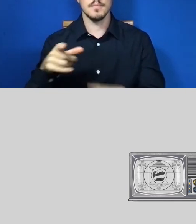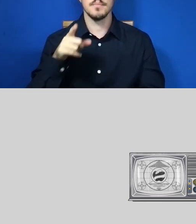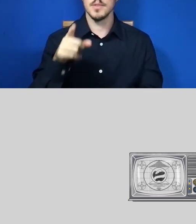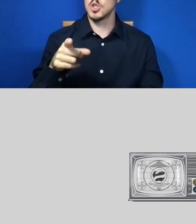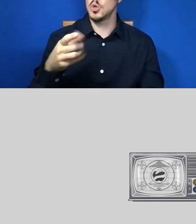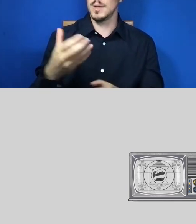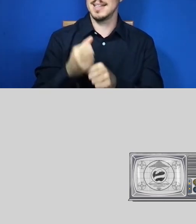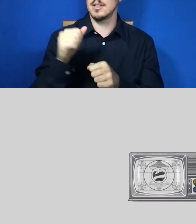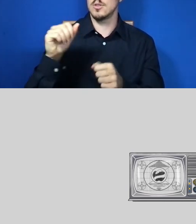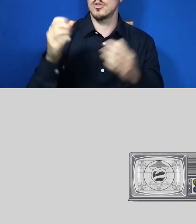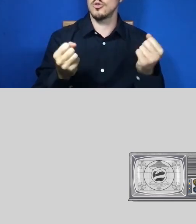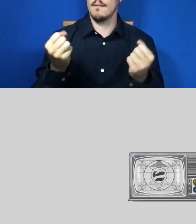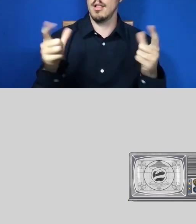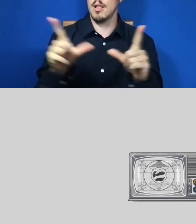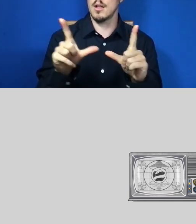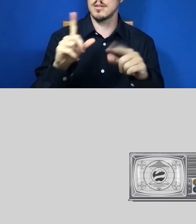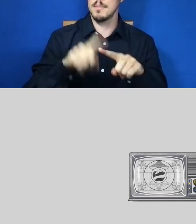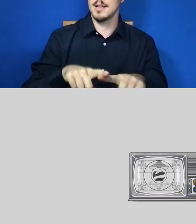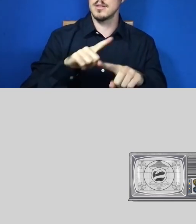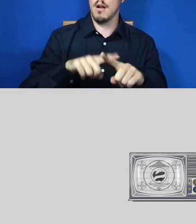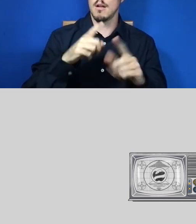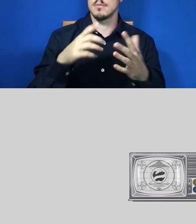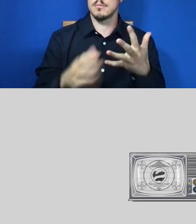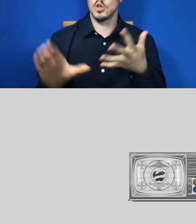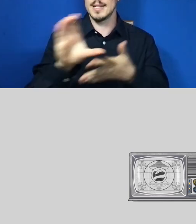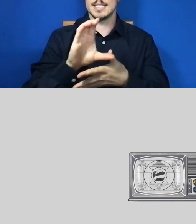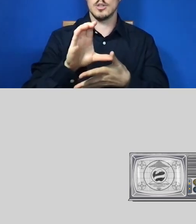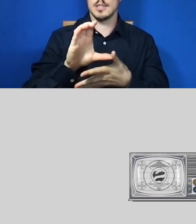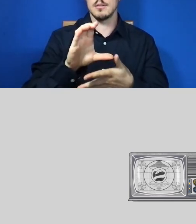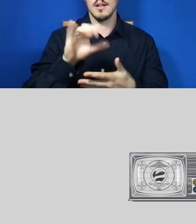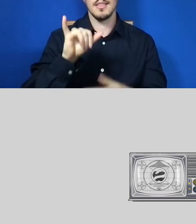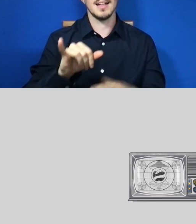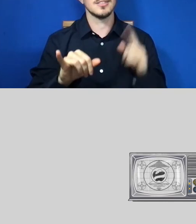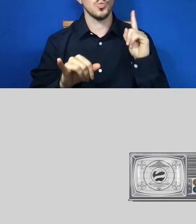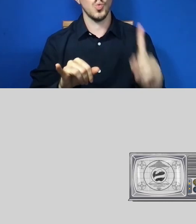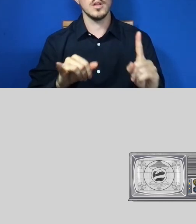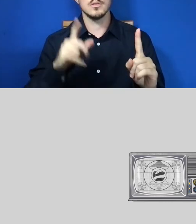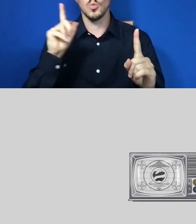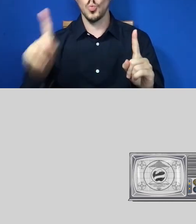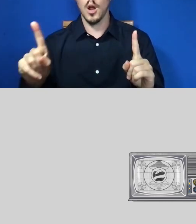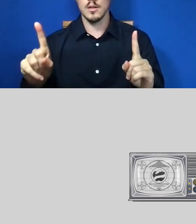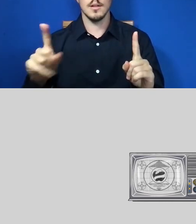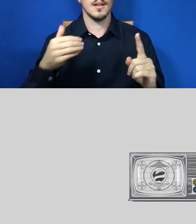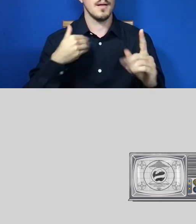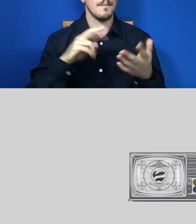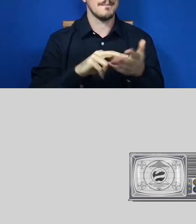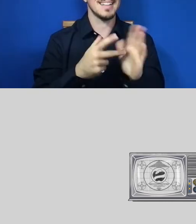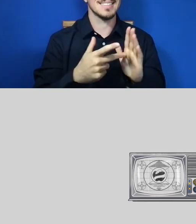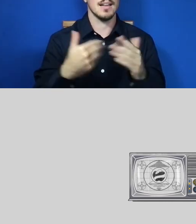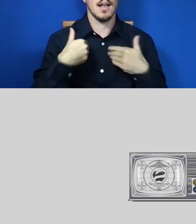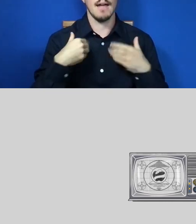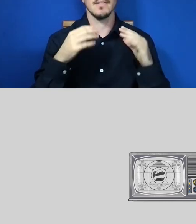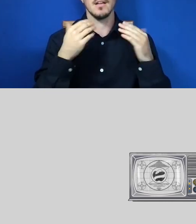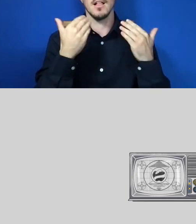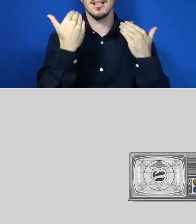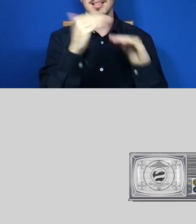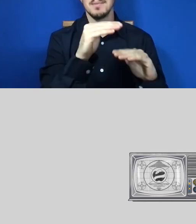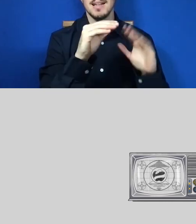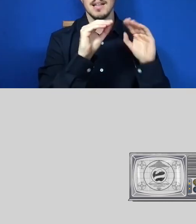Can you get a driver's license based on some criteria? This is called one-to-one where we have fixed and static input